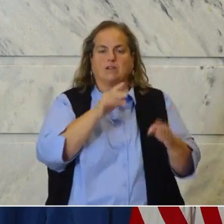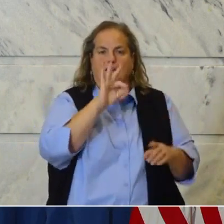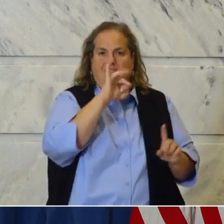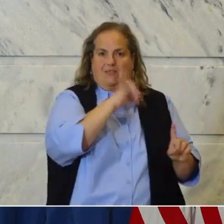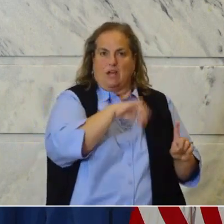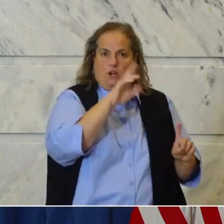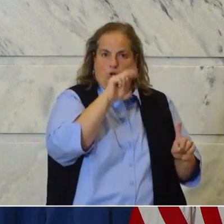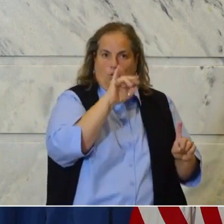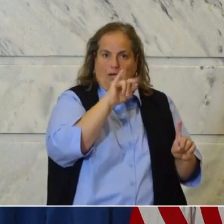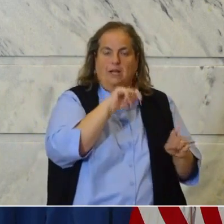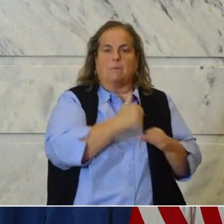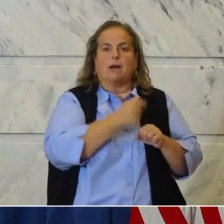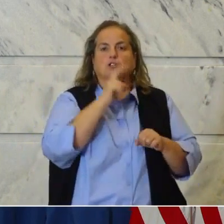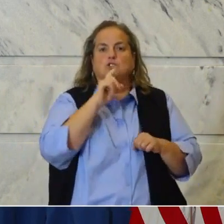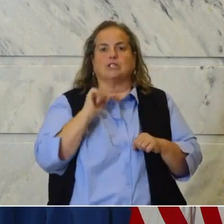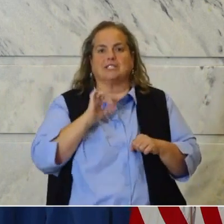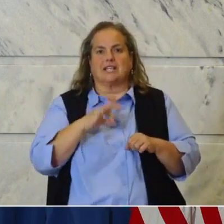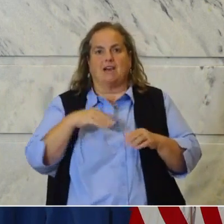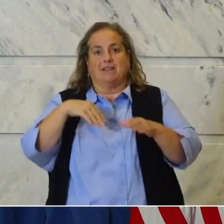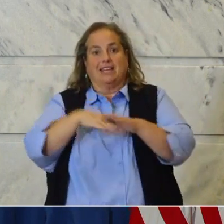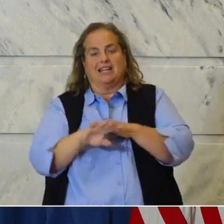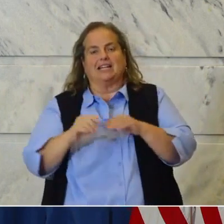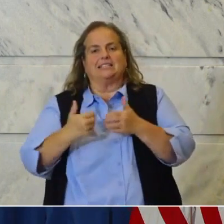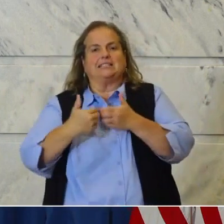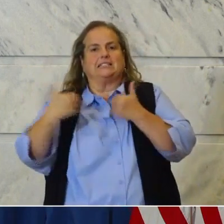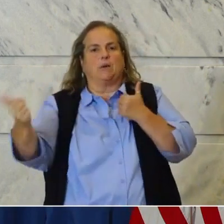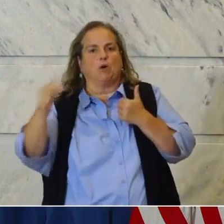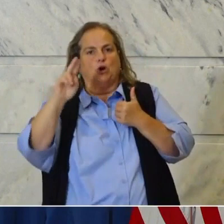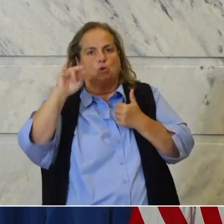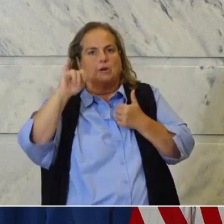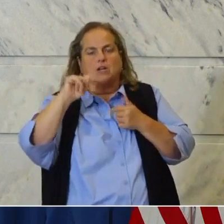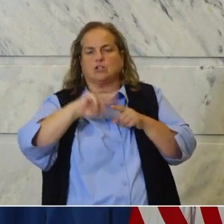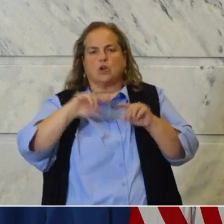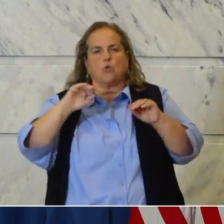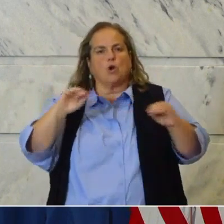entrances, so there's no cross contamination through staffs consistent